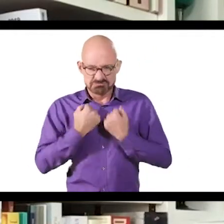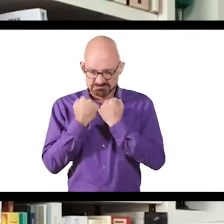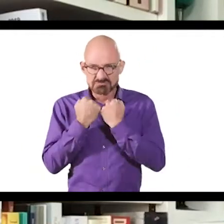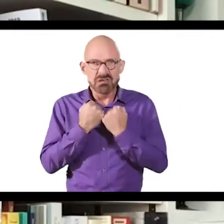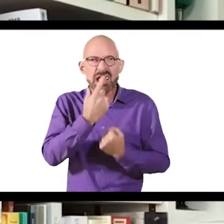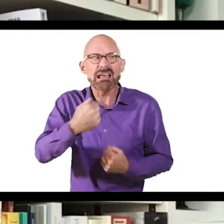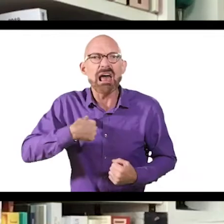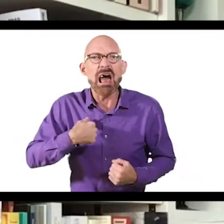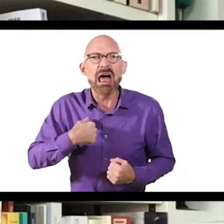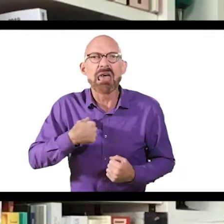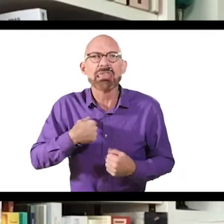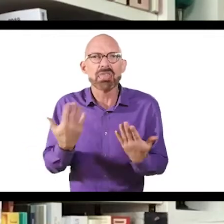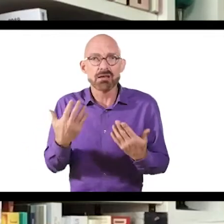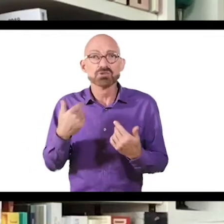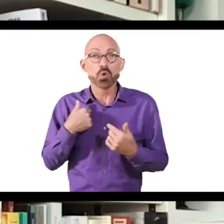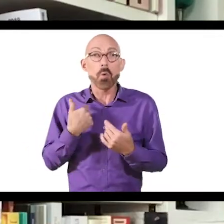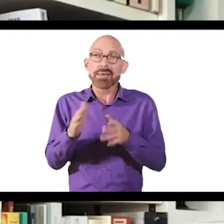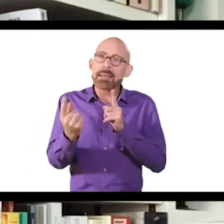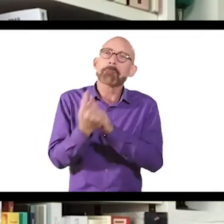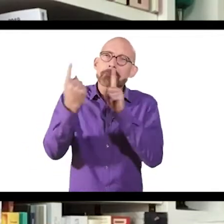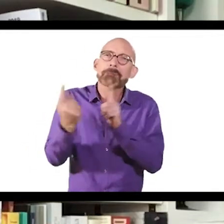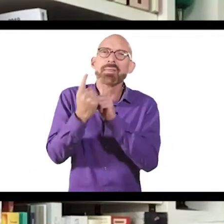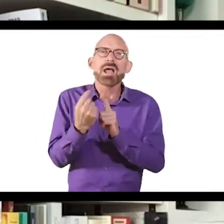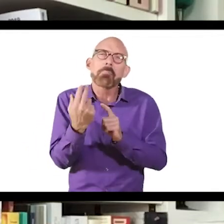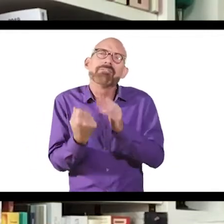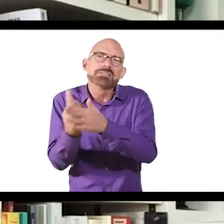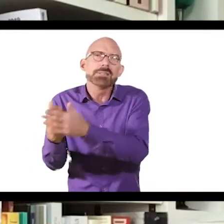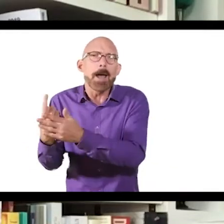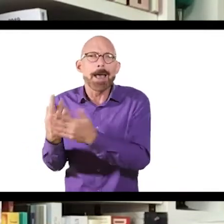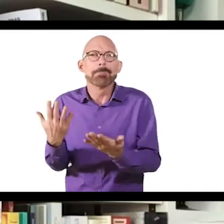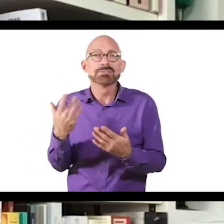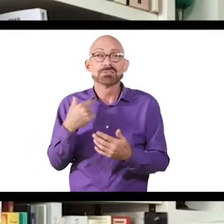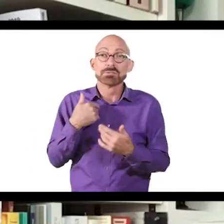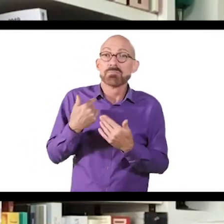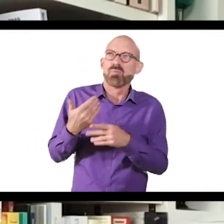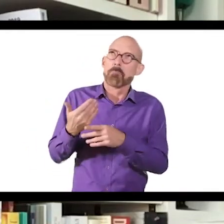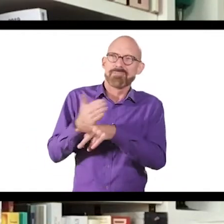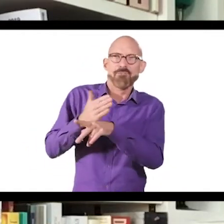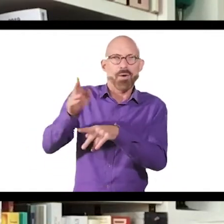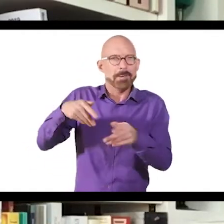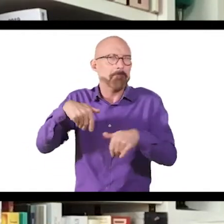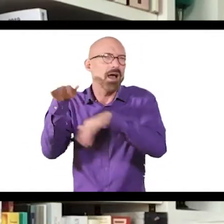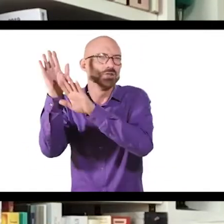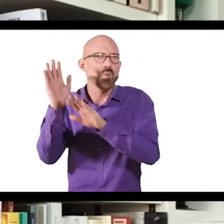And I always used to skate with him. And I remember that moment, the unlikeliness of it, Brighton, and the people you don't think